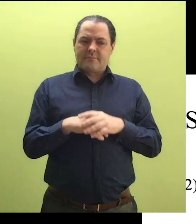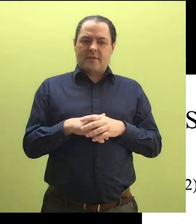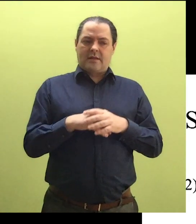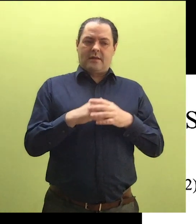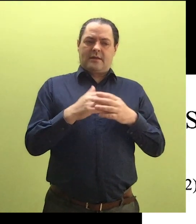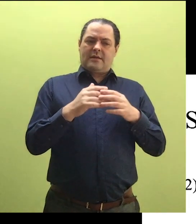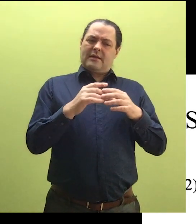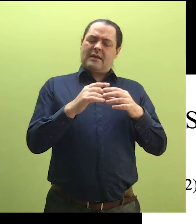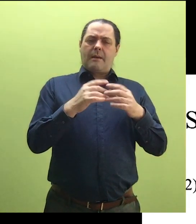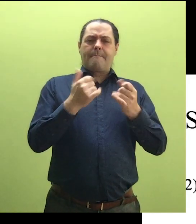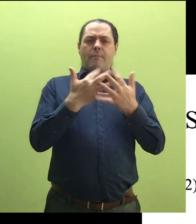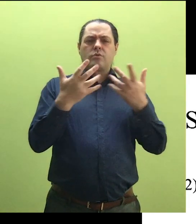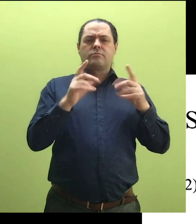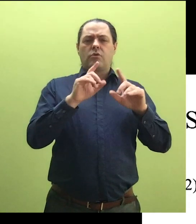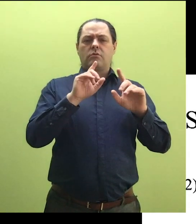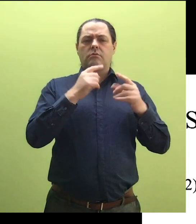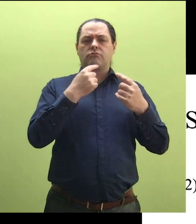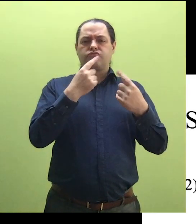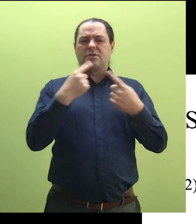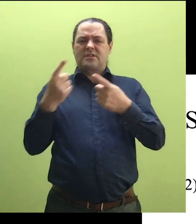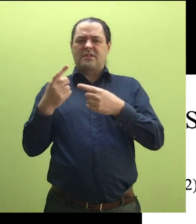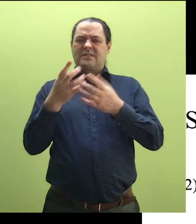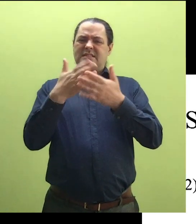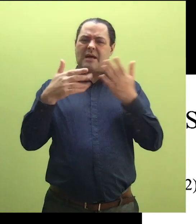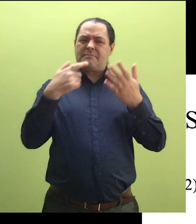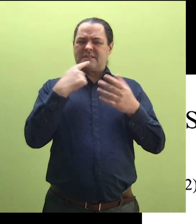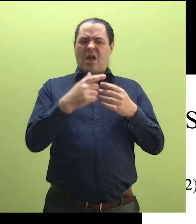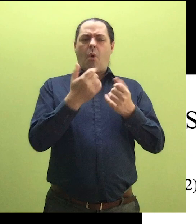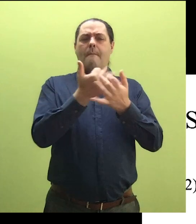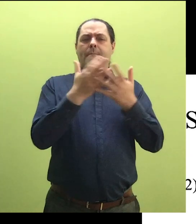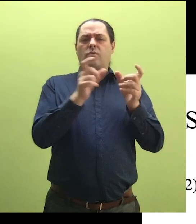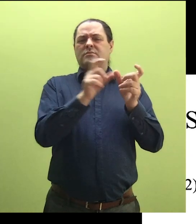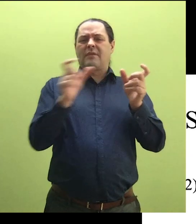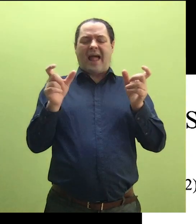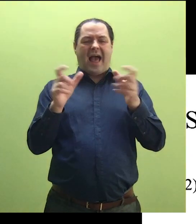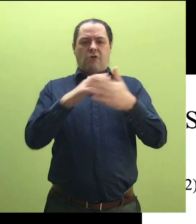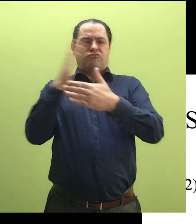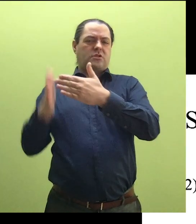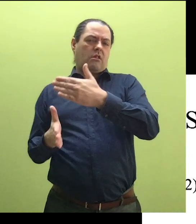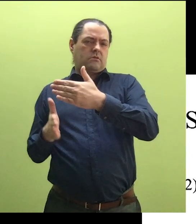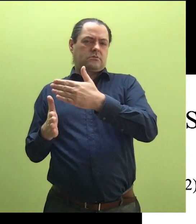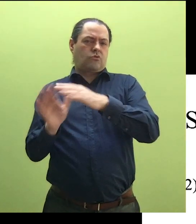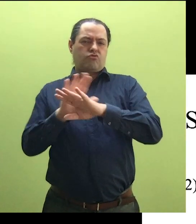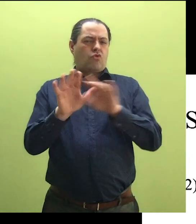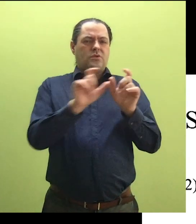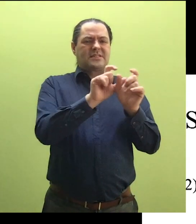constructions as such are often also categorized under the umbrella of resultatives. And there seems to be no clear